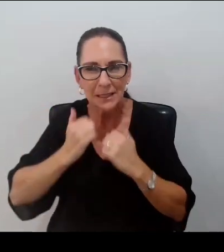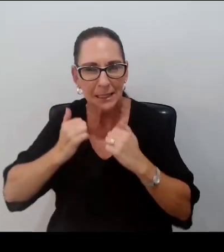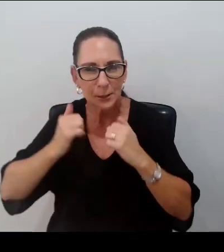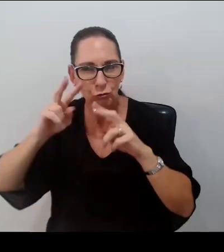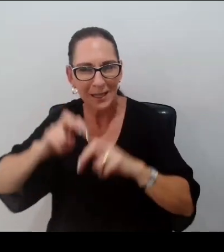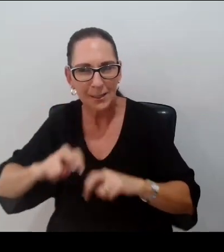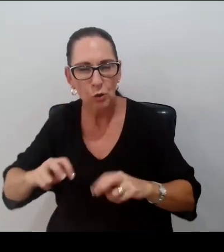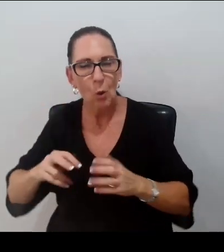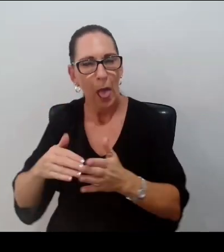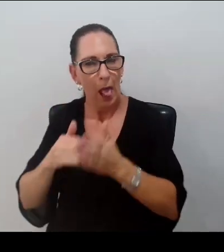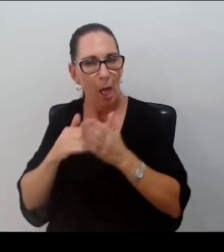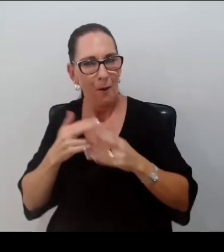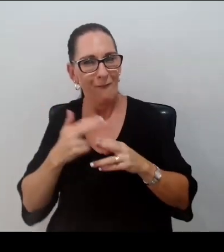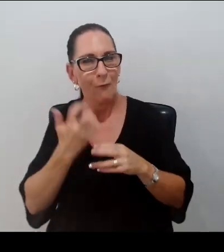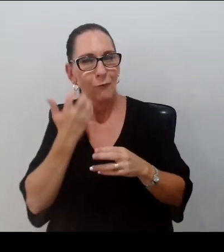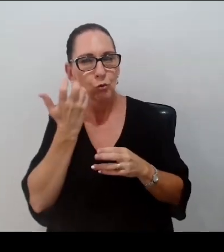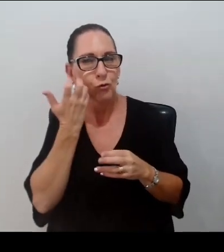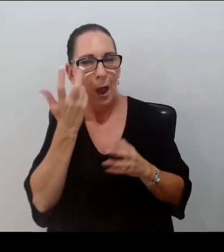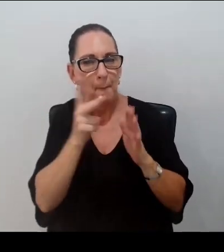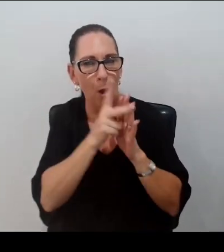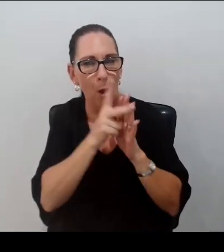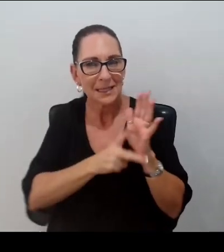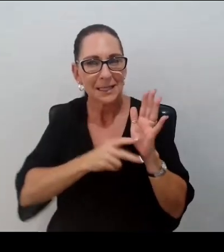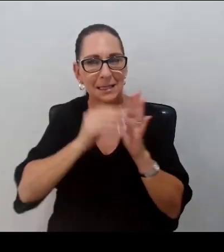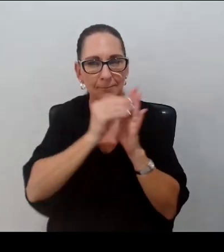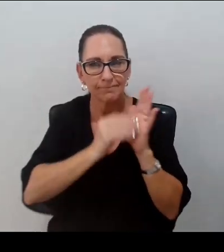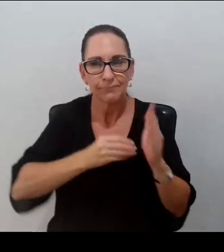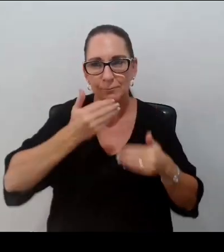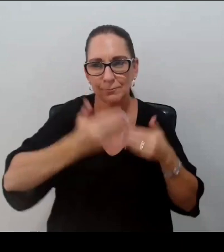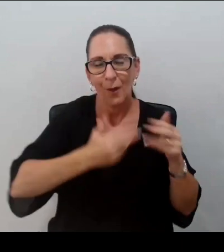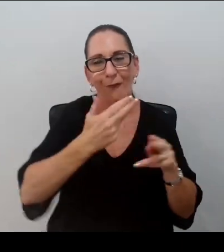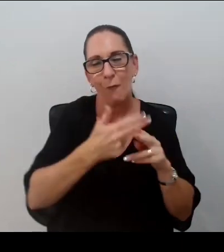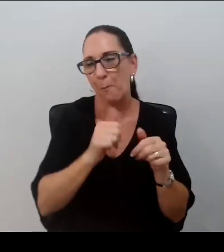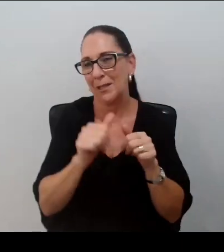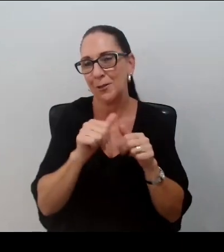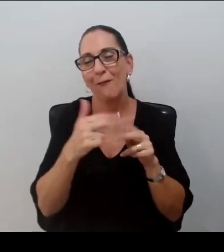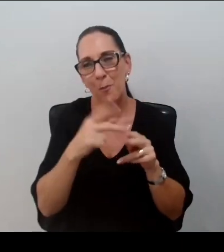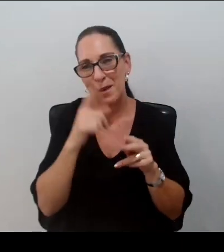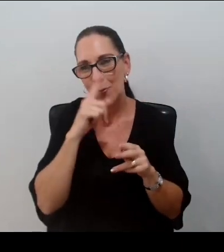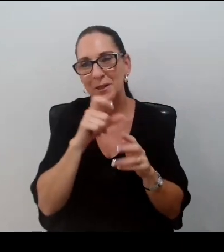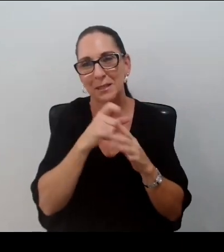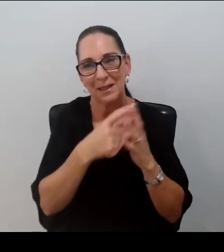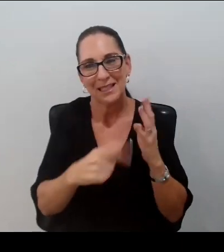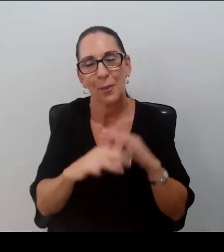practices that result in better outcomes for people with disability. Thank you, Jane.